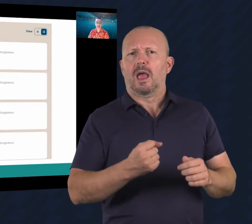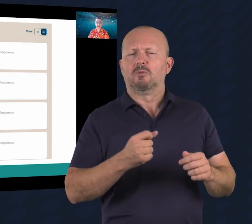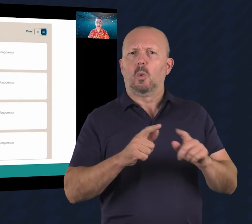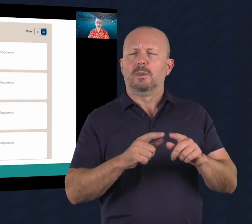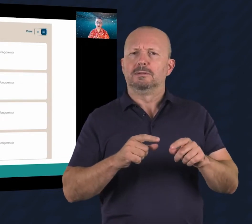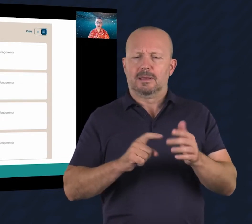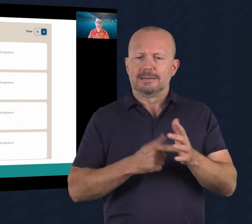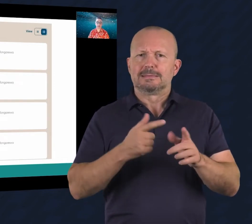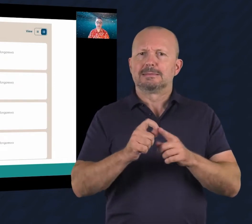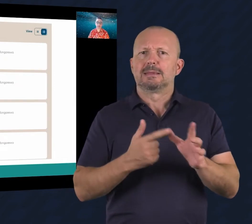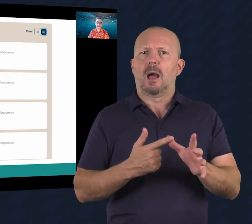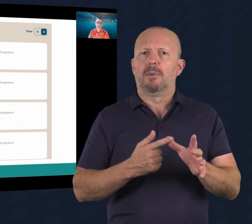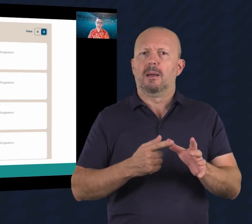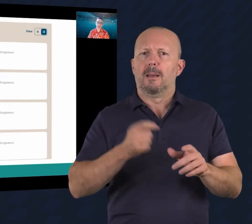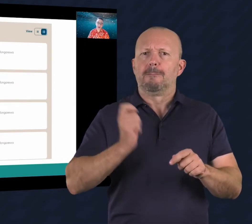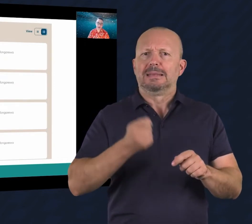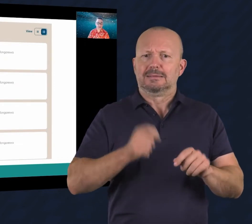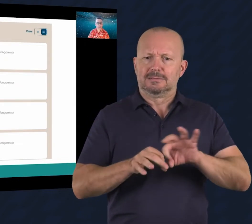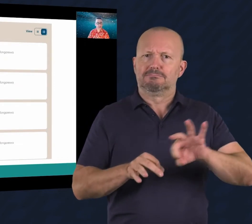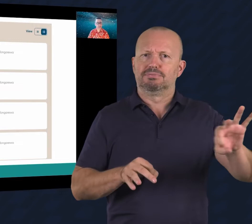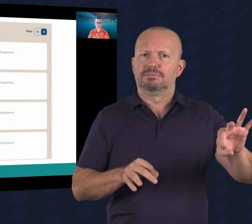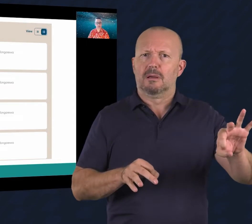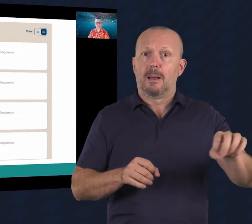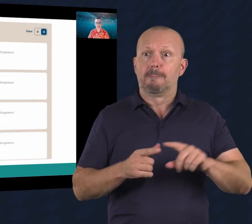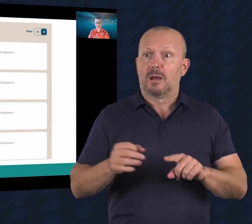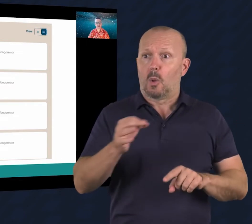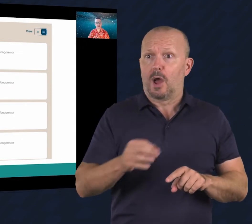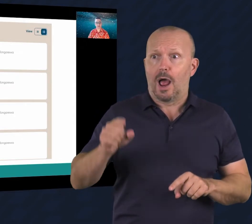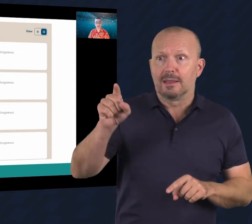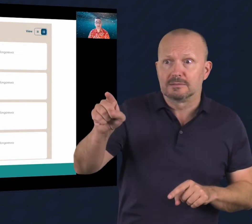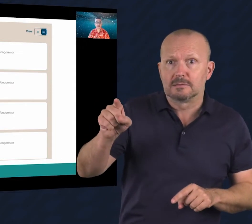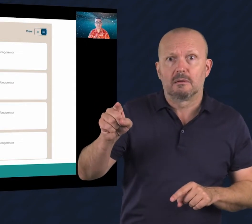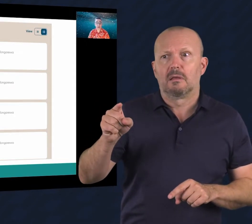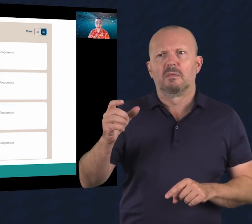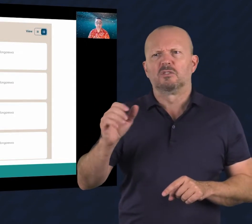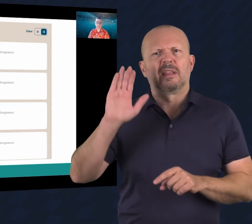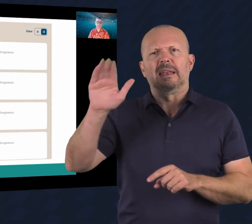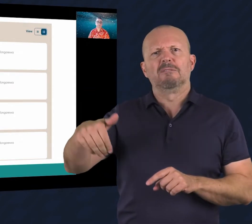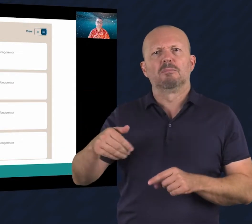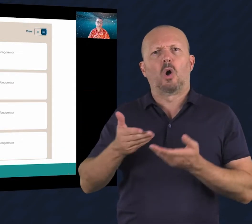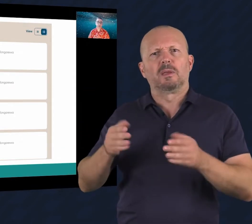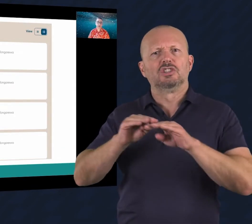as examples of cultural heritage. But in the islands, they're mostly still on the kitchen shelf until you need them to make tapa.